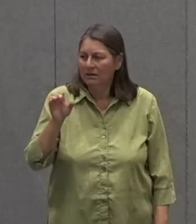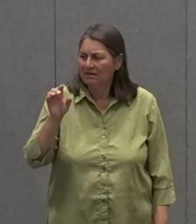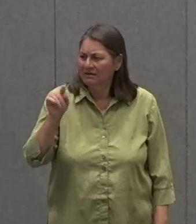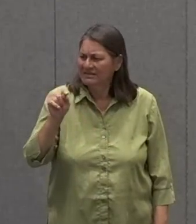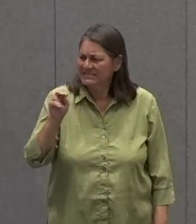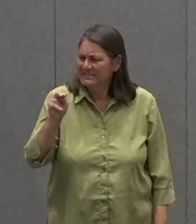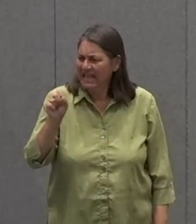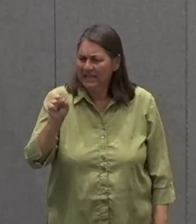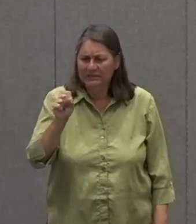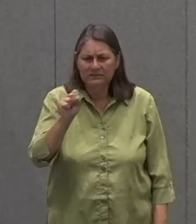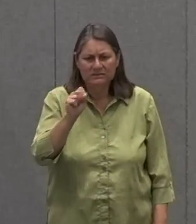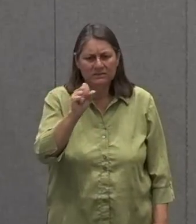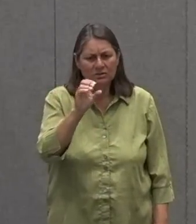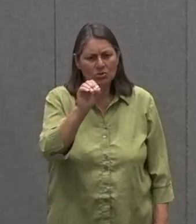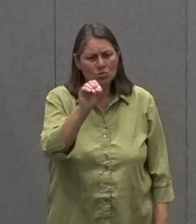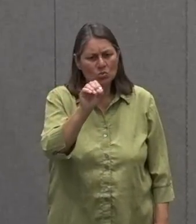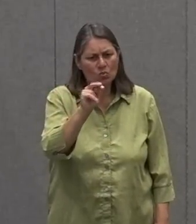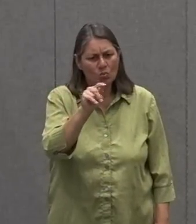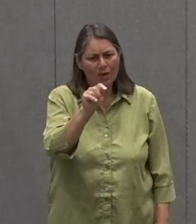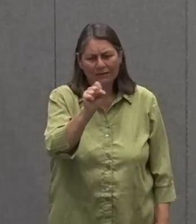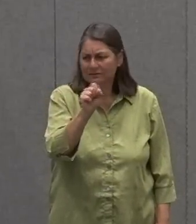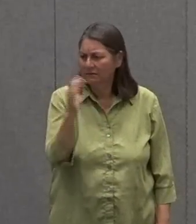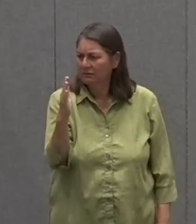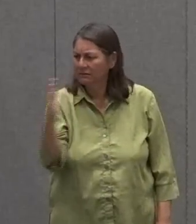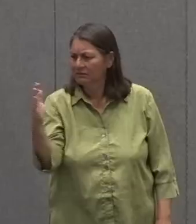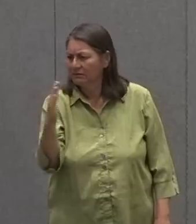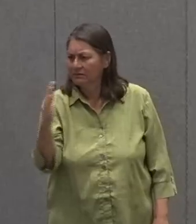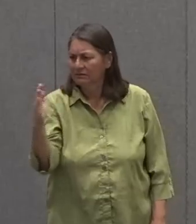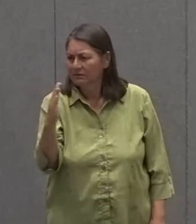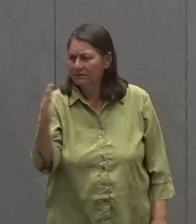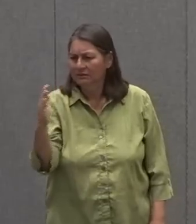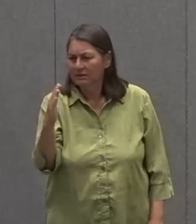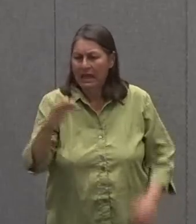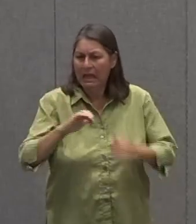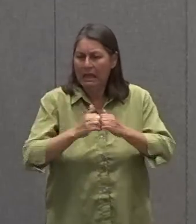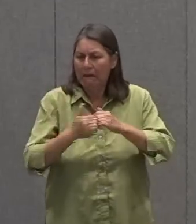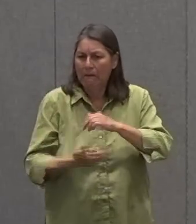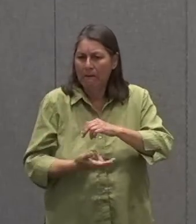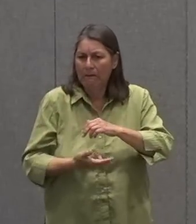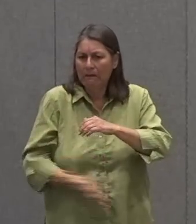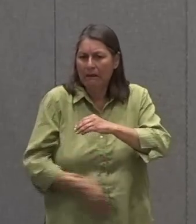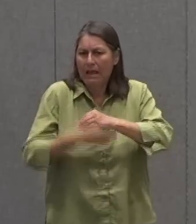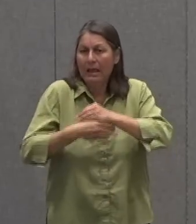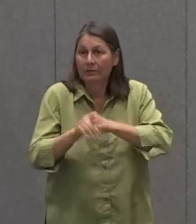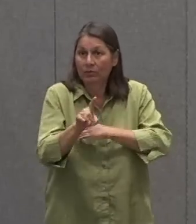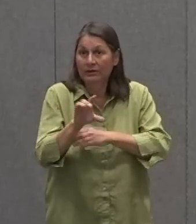If we just have to do 100 more than that, I would create, I could create a column over here,